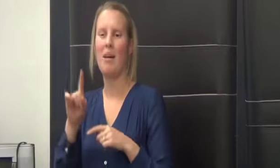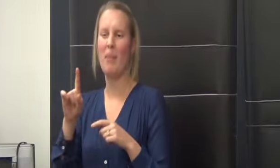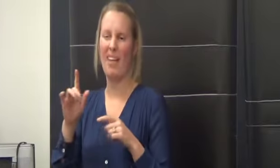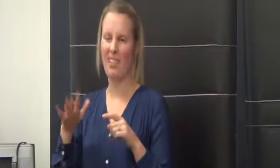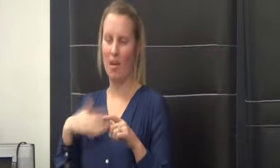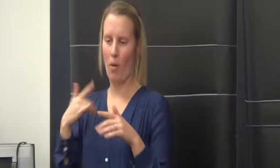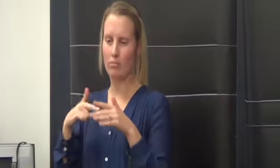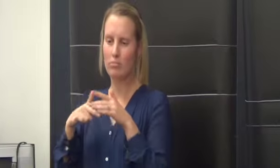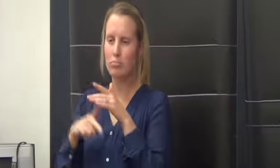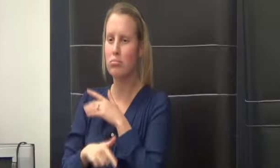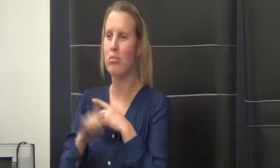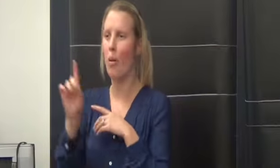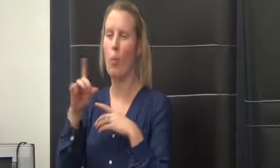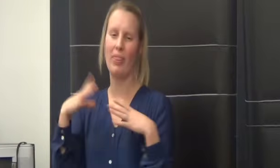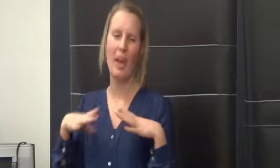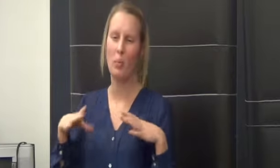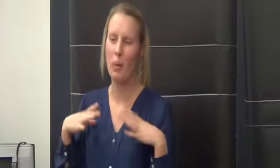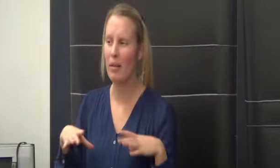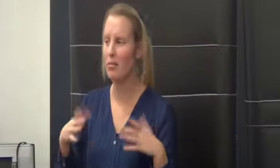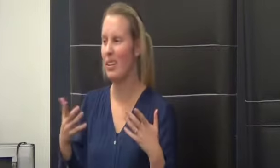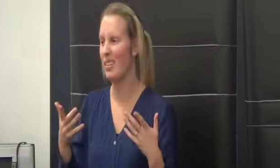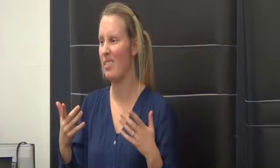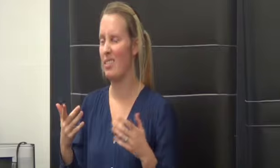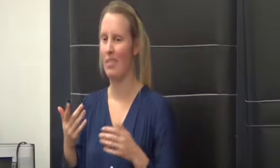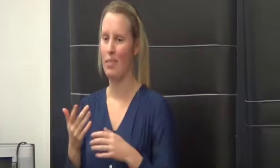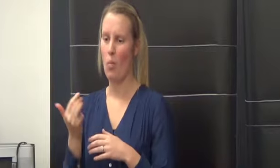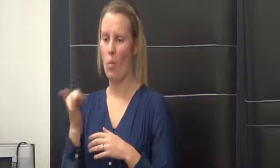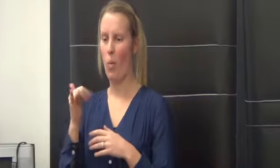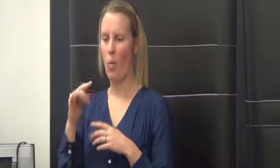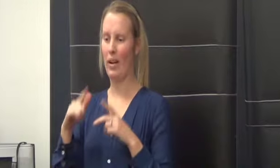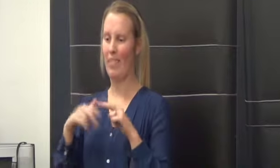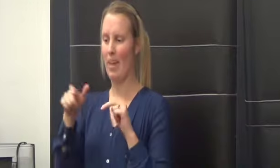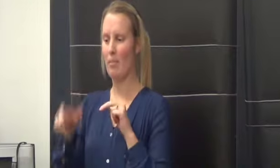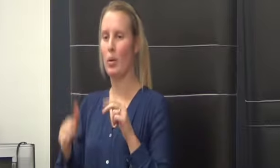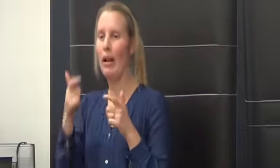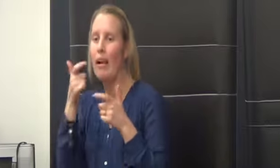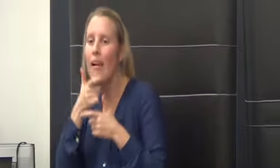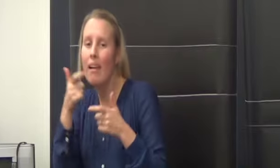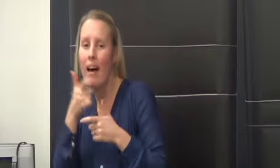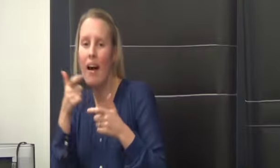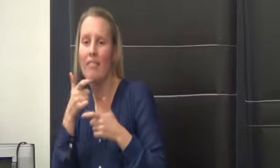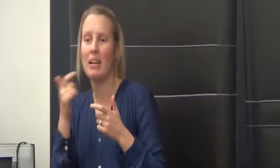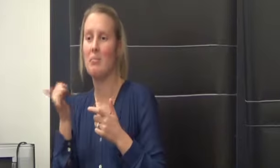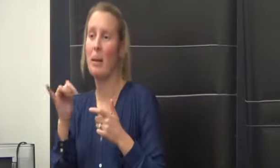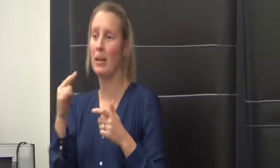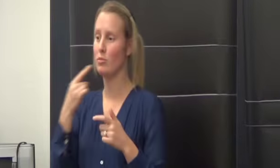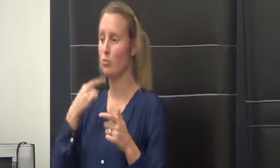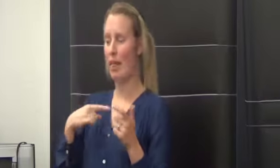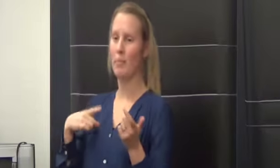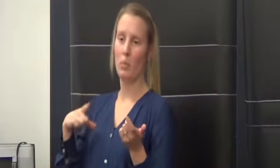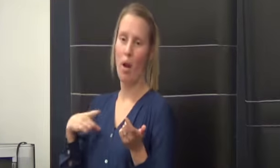If they come in laughing maybe tell me if it's something out of the ordinary but if